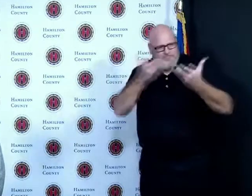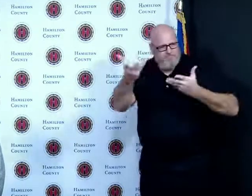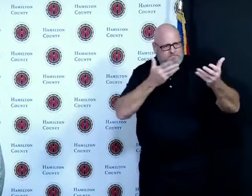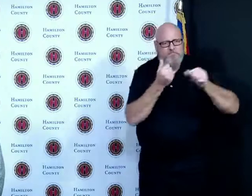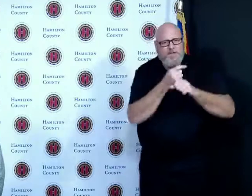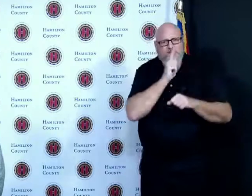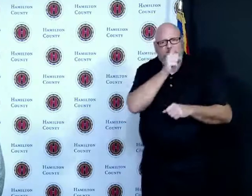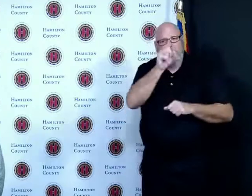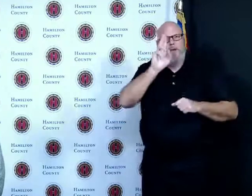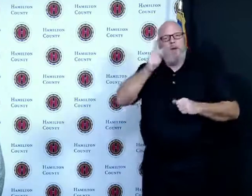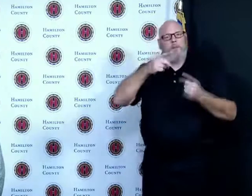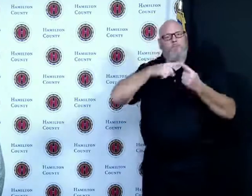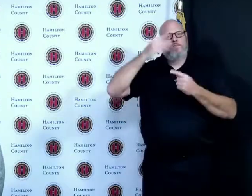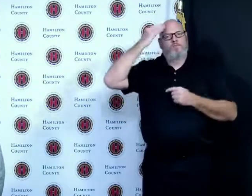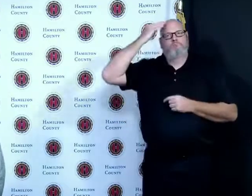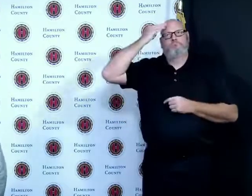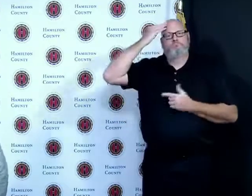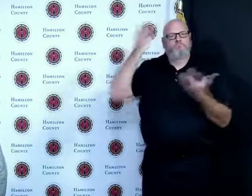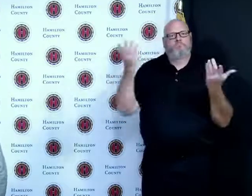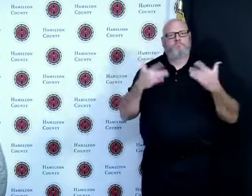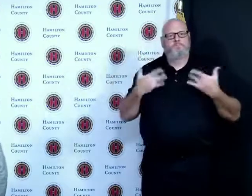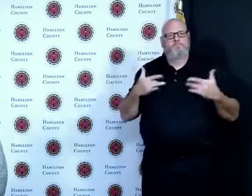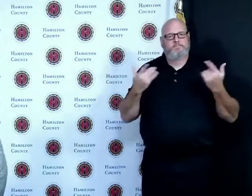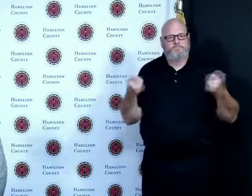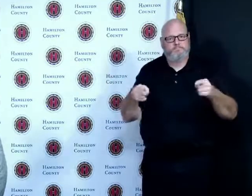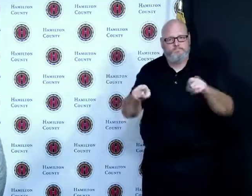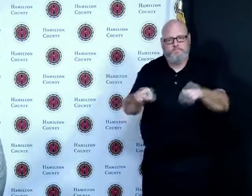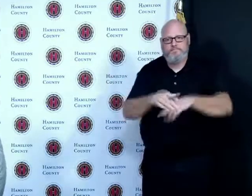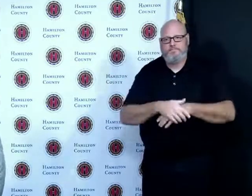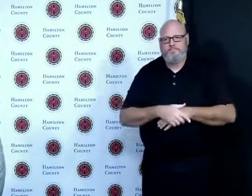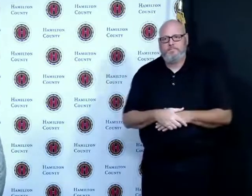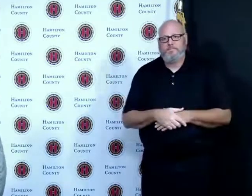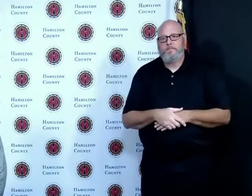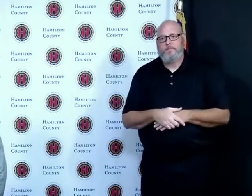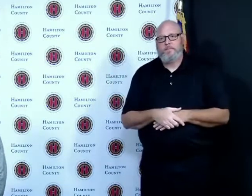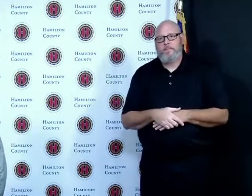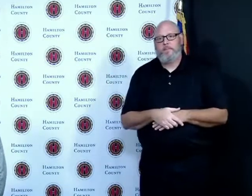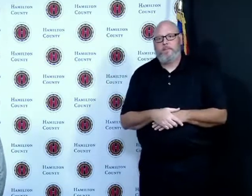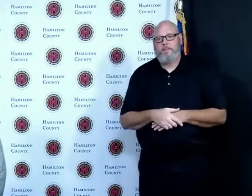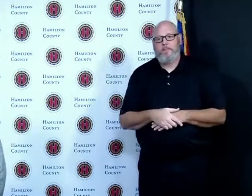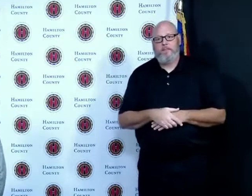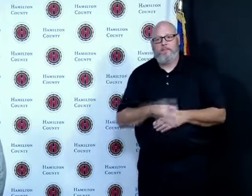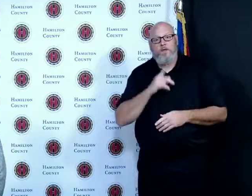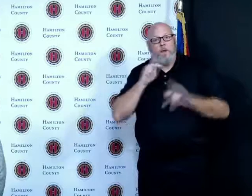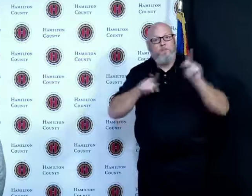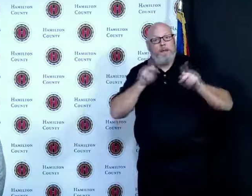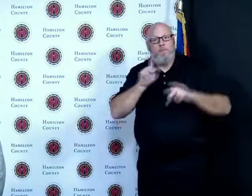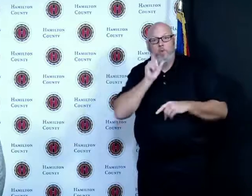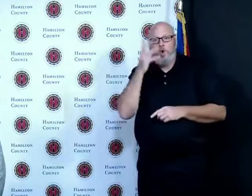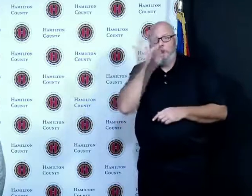researchers that look like myself and look like other marginalized populations to make sure that